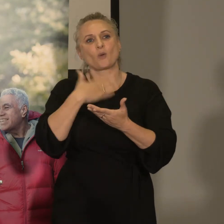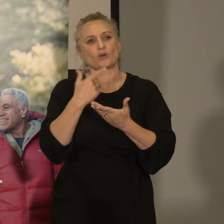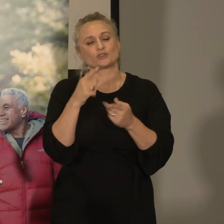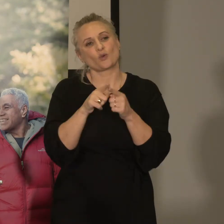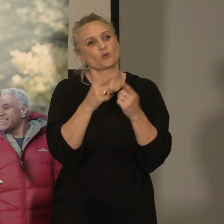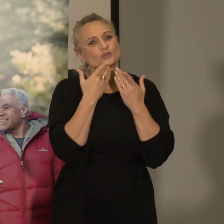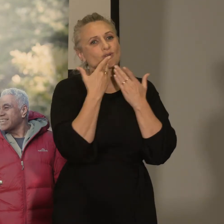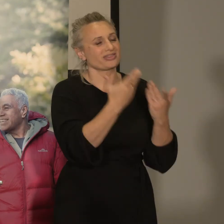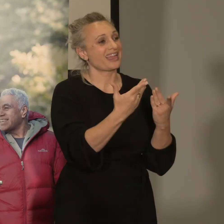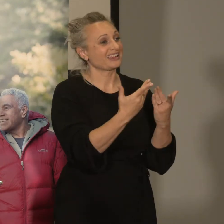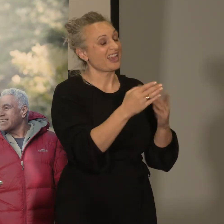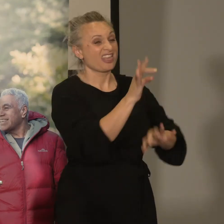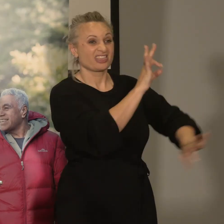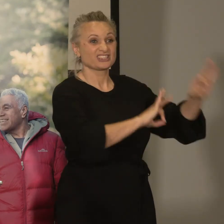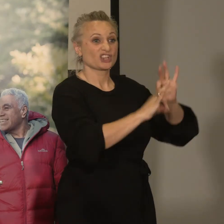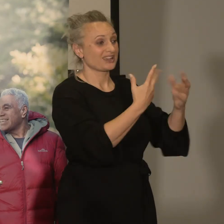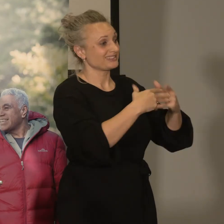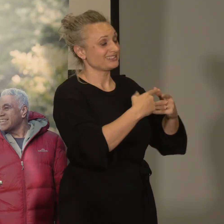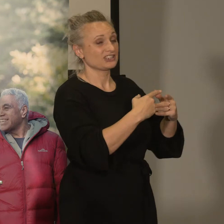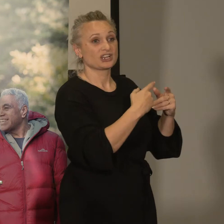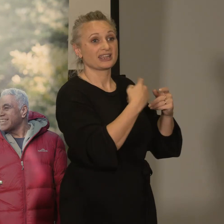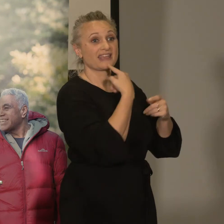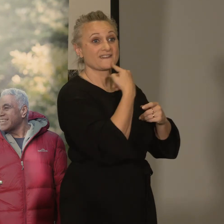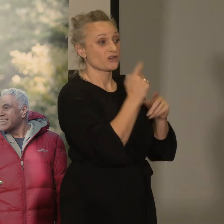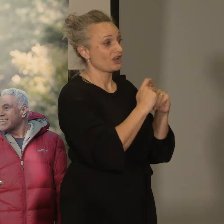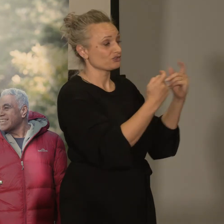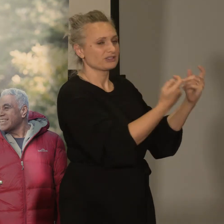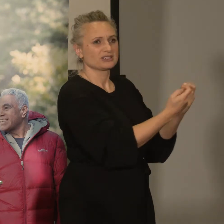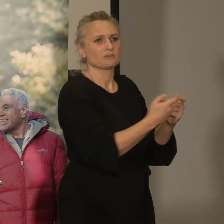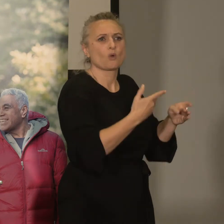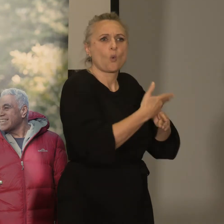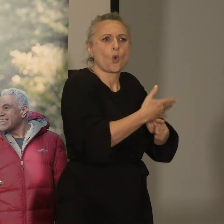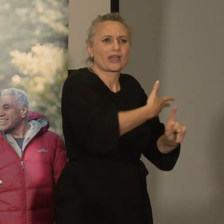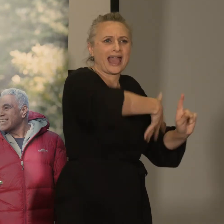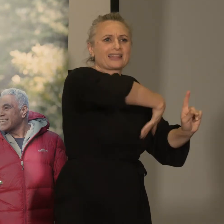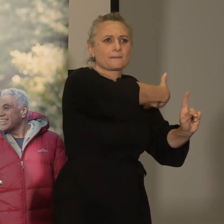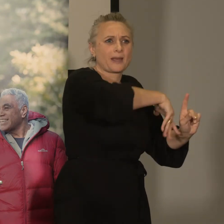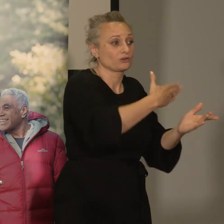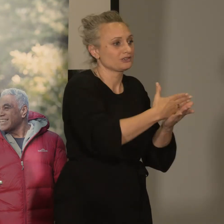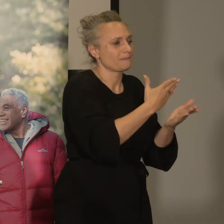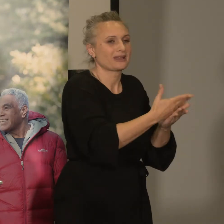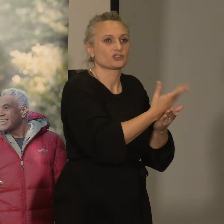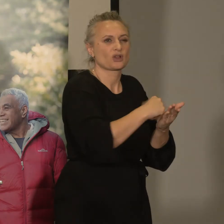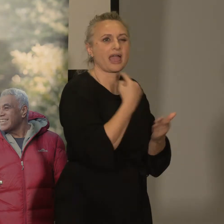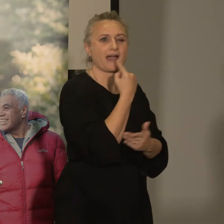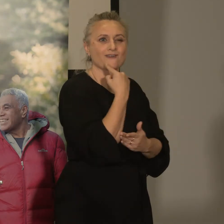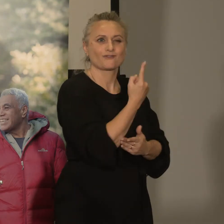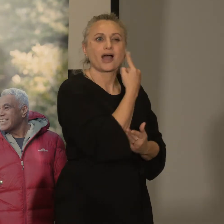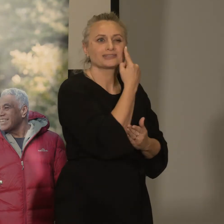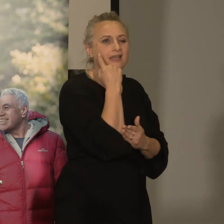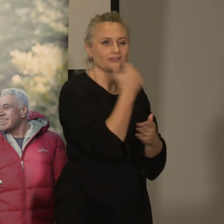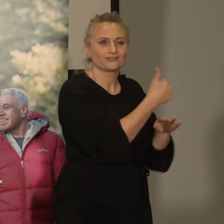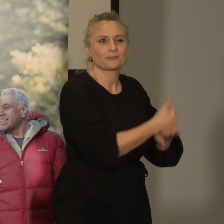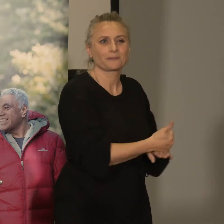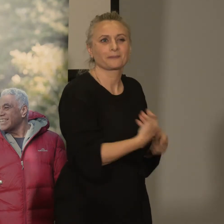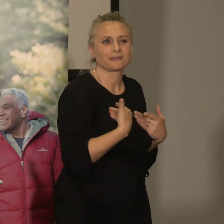technical advisory team that do all the work behind the